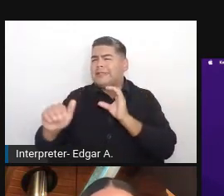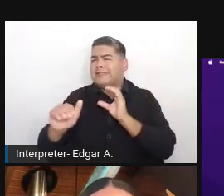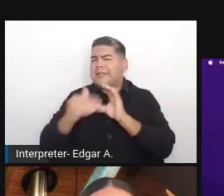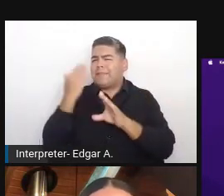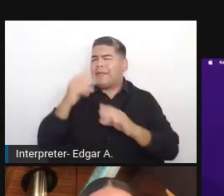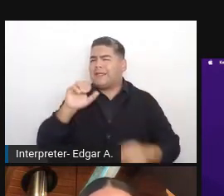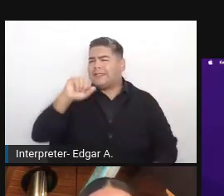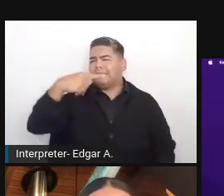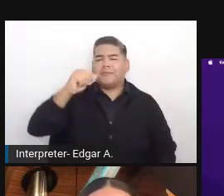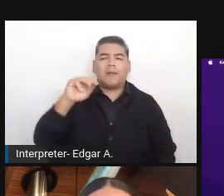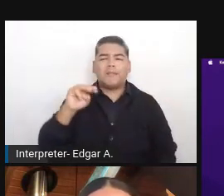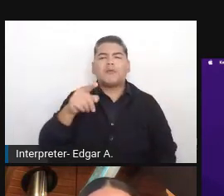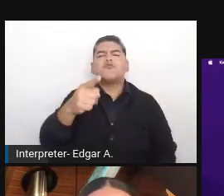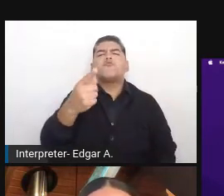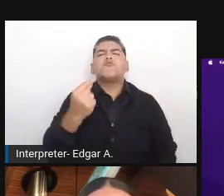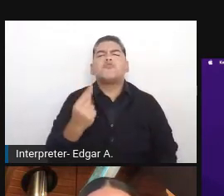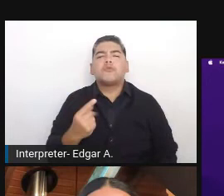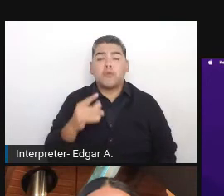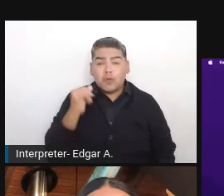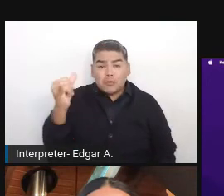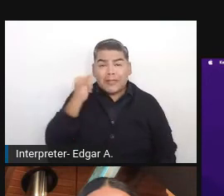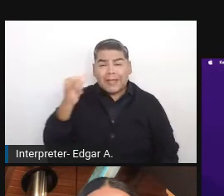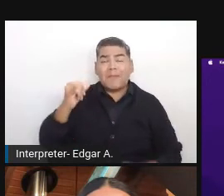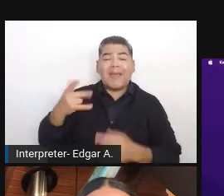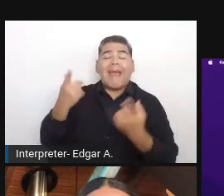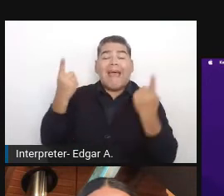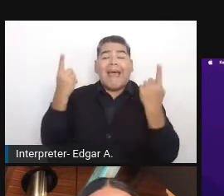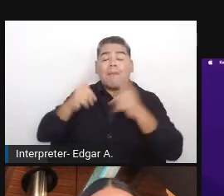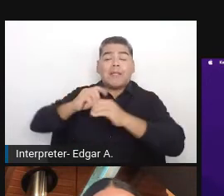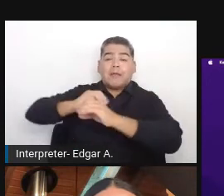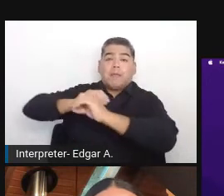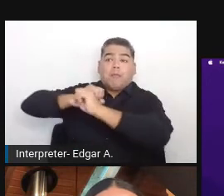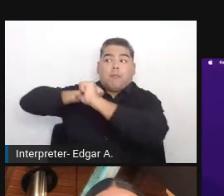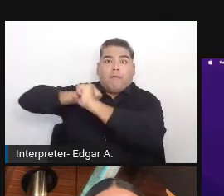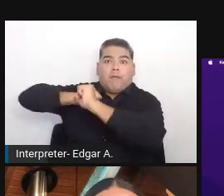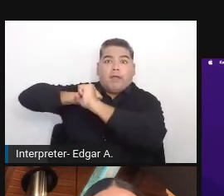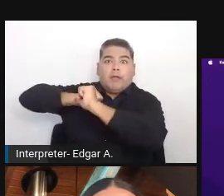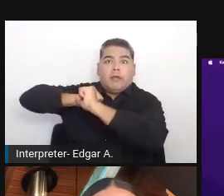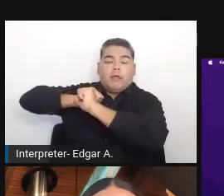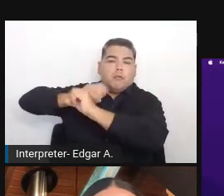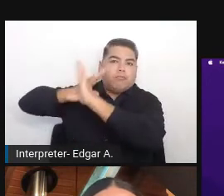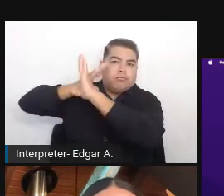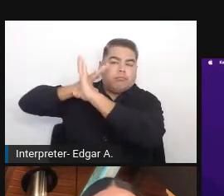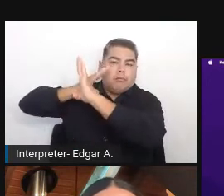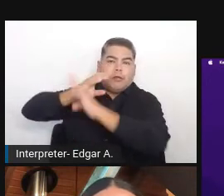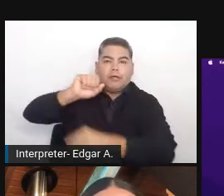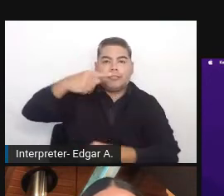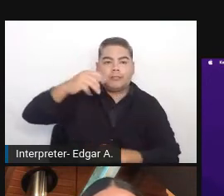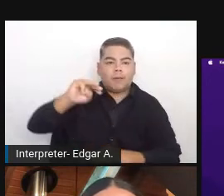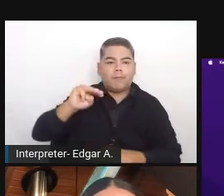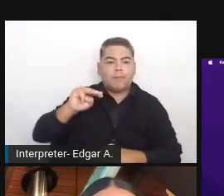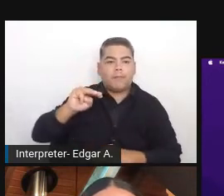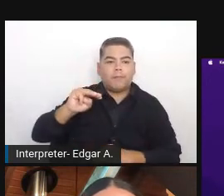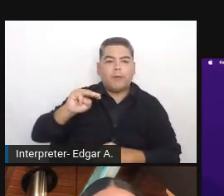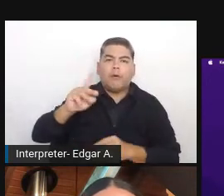You put the burden of preventing spam on your user. "Hey, you, prove you're a human with good intentions."